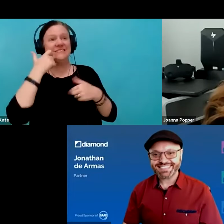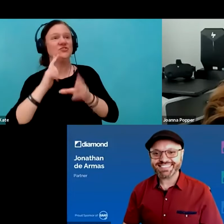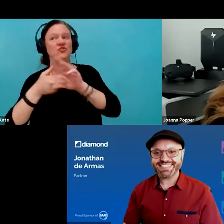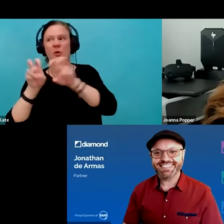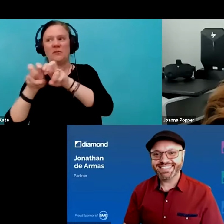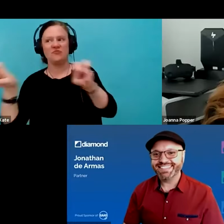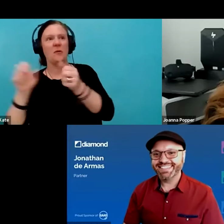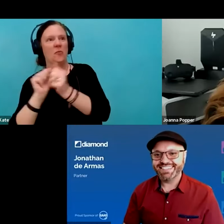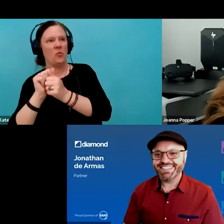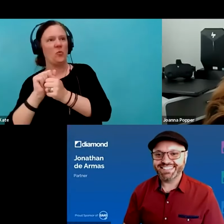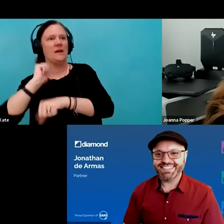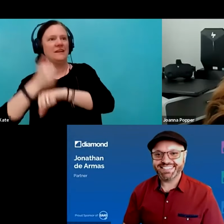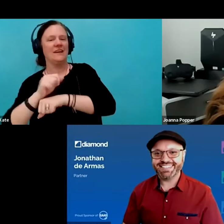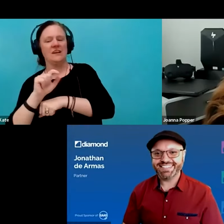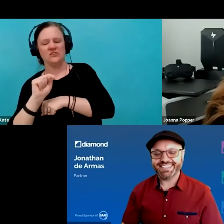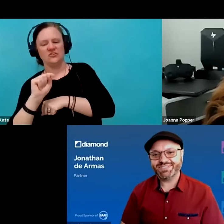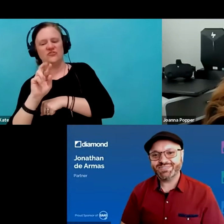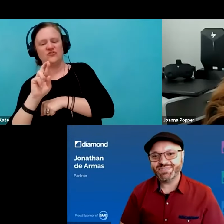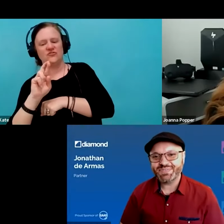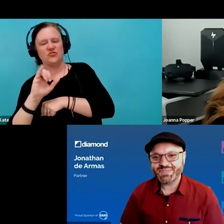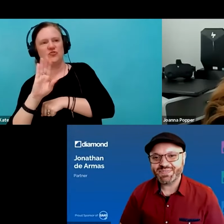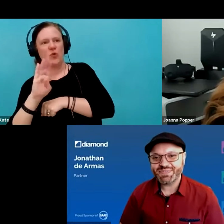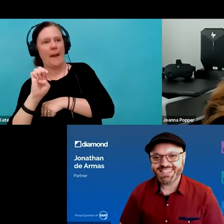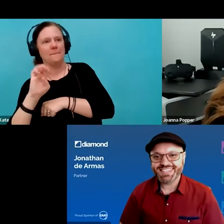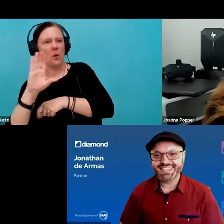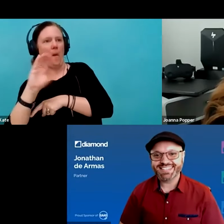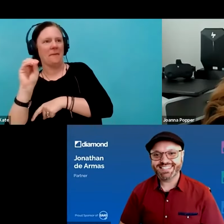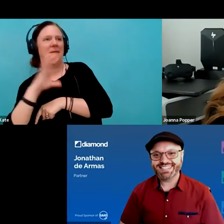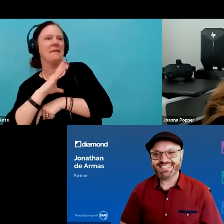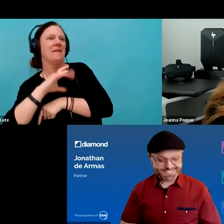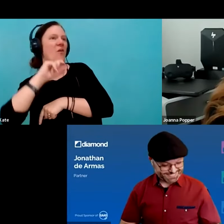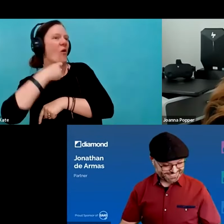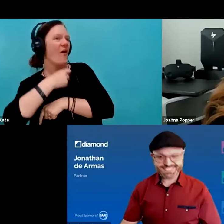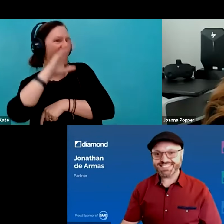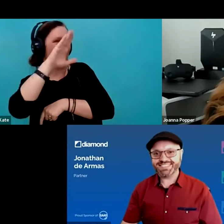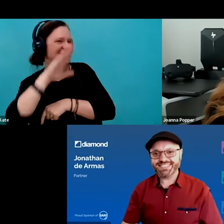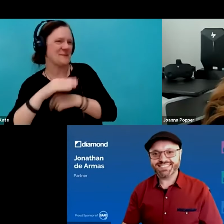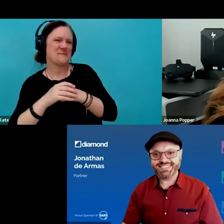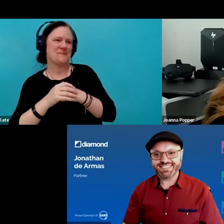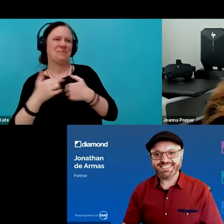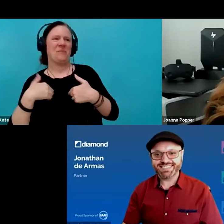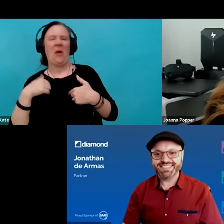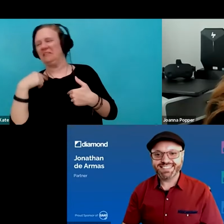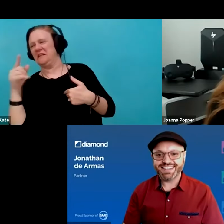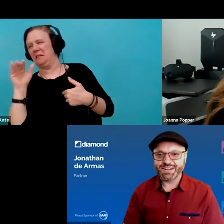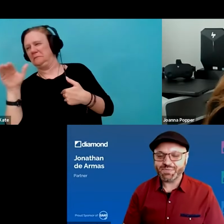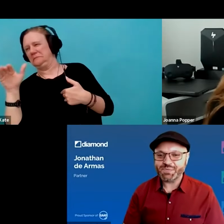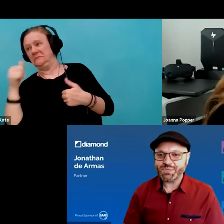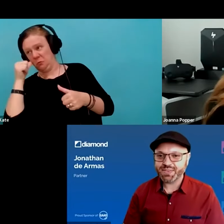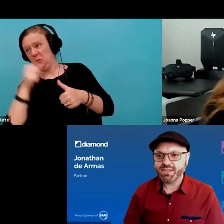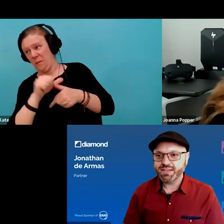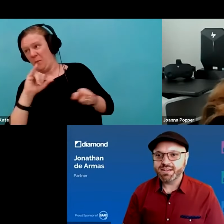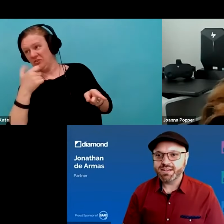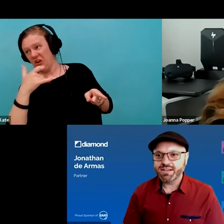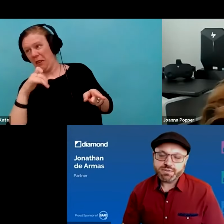founder of tribe. And yeah, so that's awesome that I want. I'll make sure to tell him I'm sure he would be So stoked to hear that